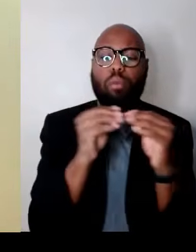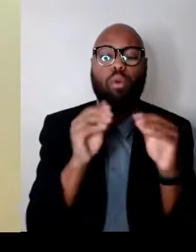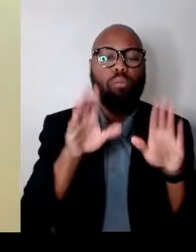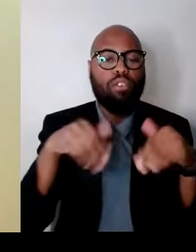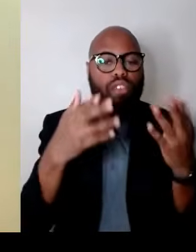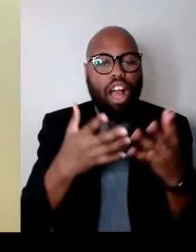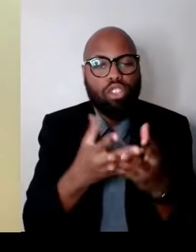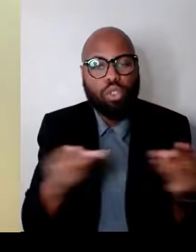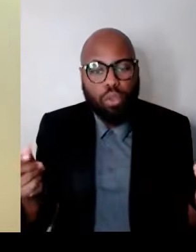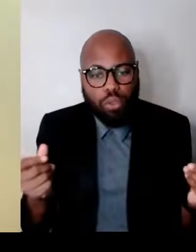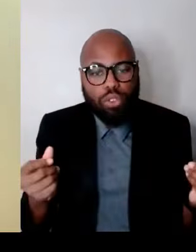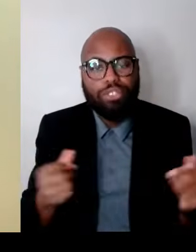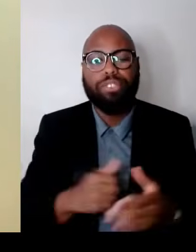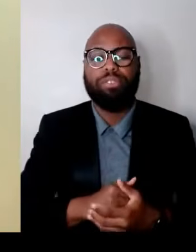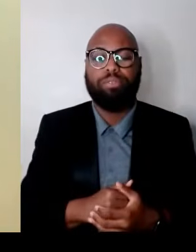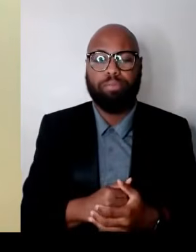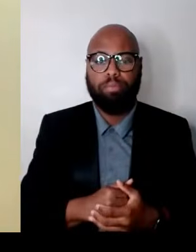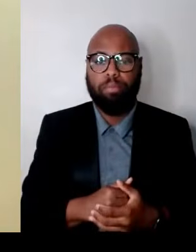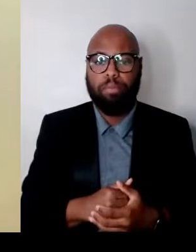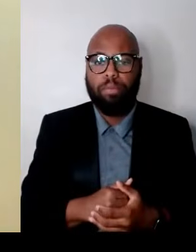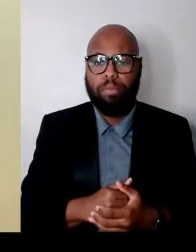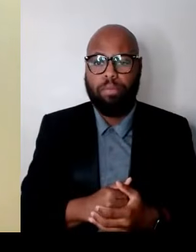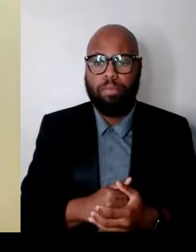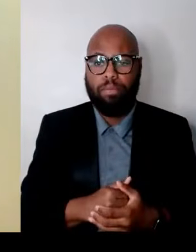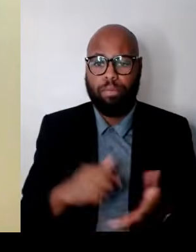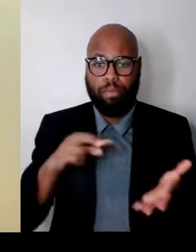I mean, I'm not saying the worse is better,